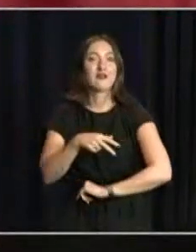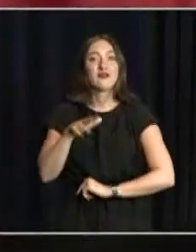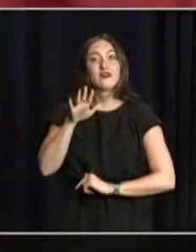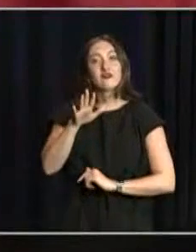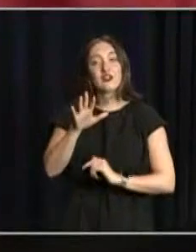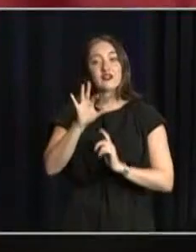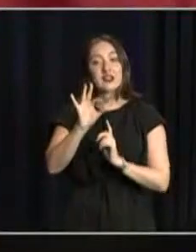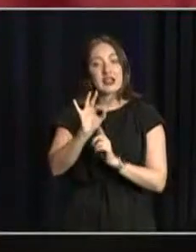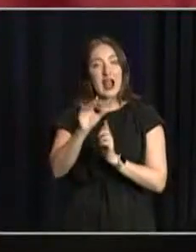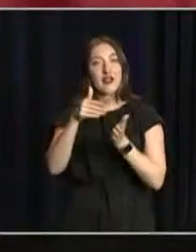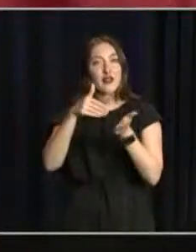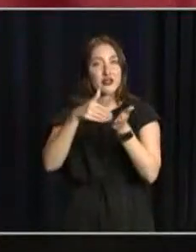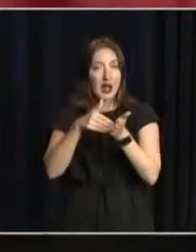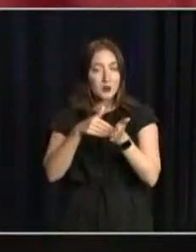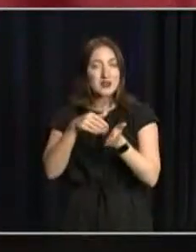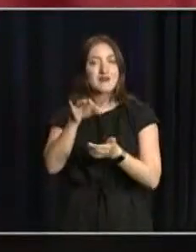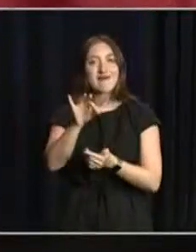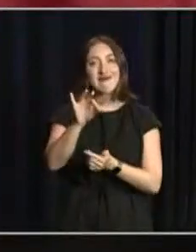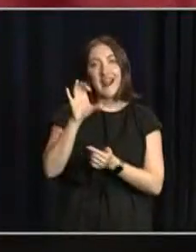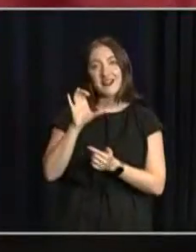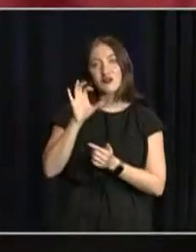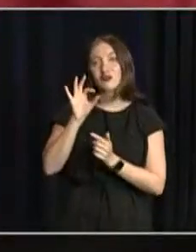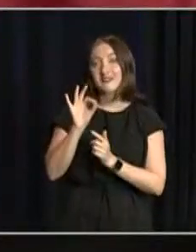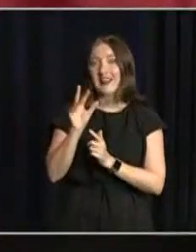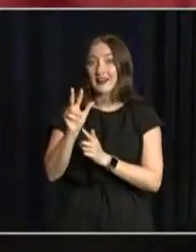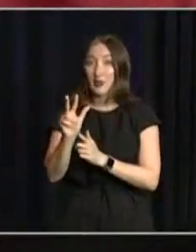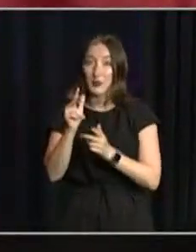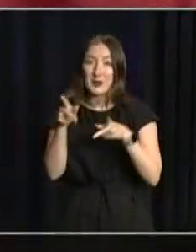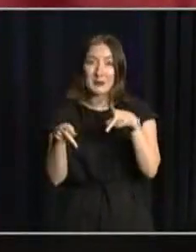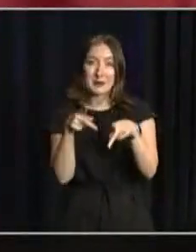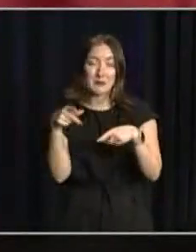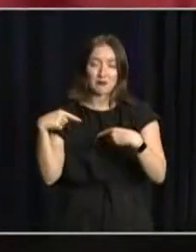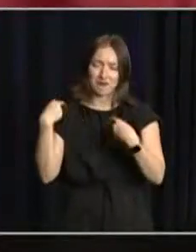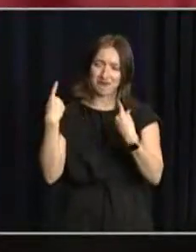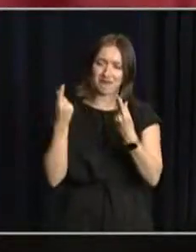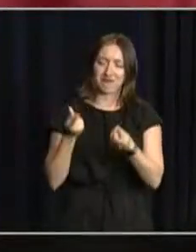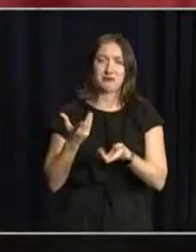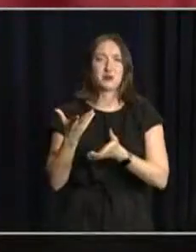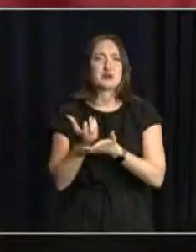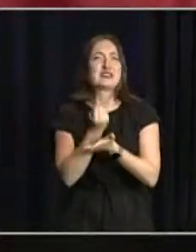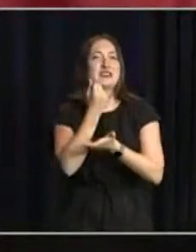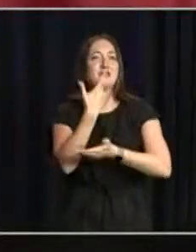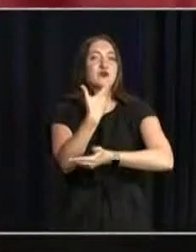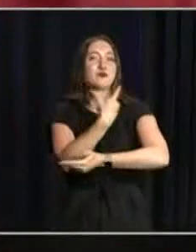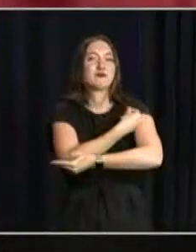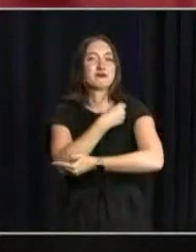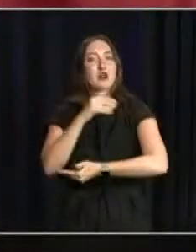59,993 people have received their boosters since eligibility was announced on August 13th, so again,